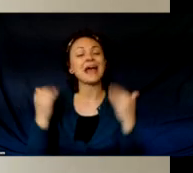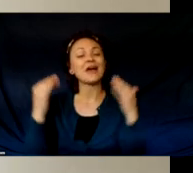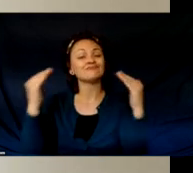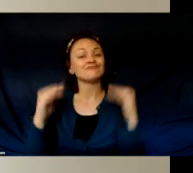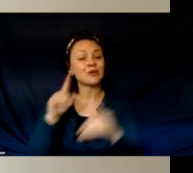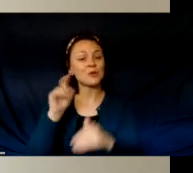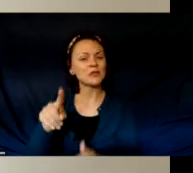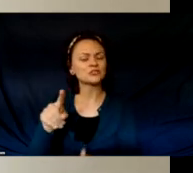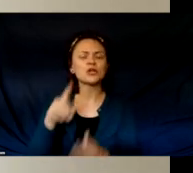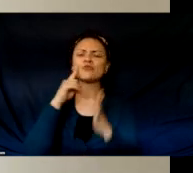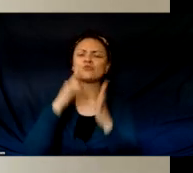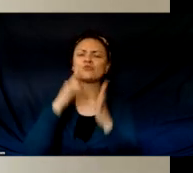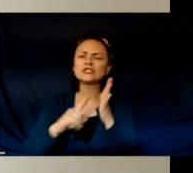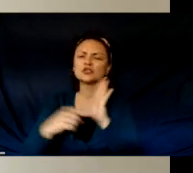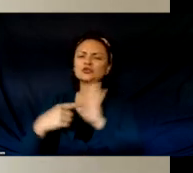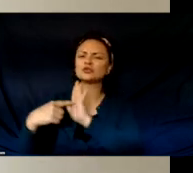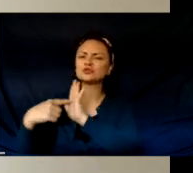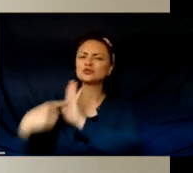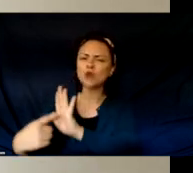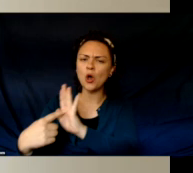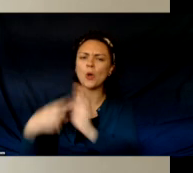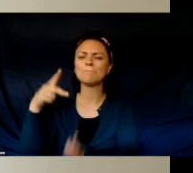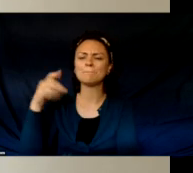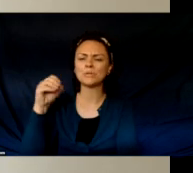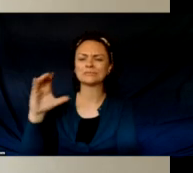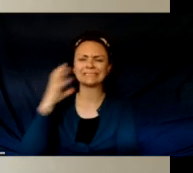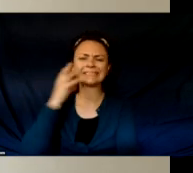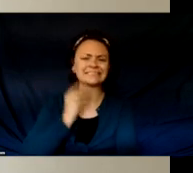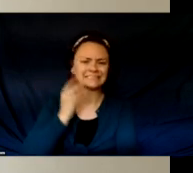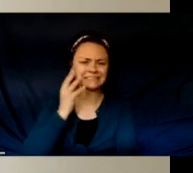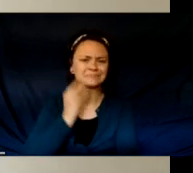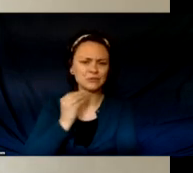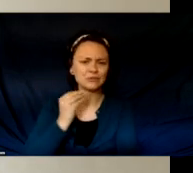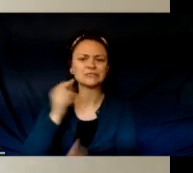the experiences of persons of color with disabilities?